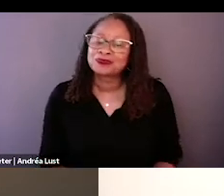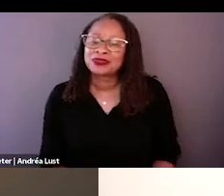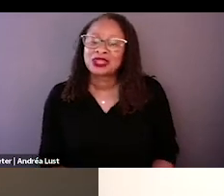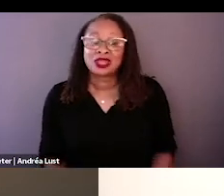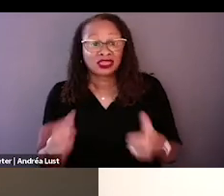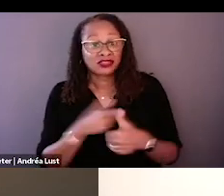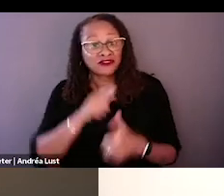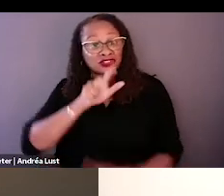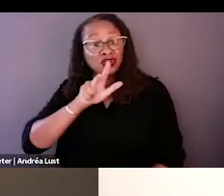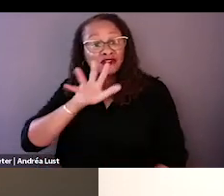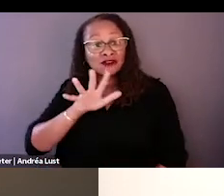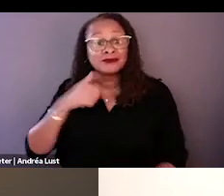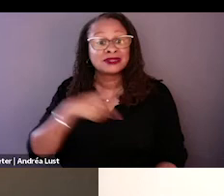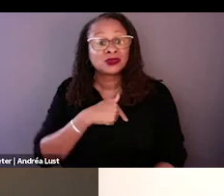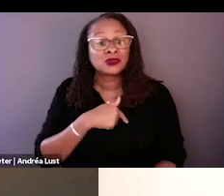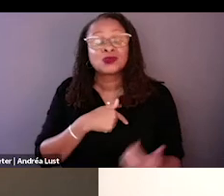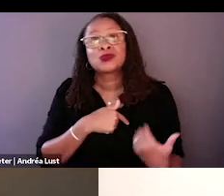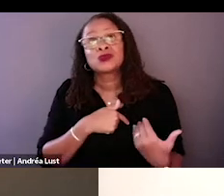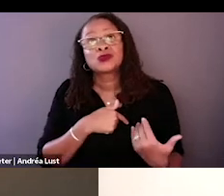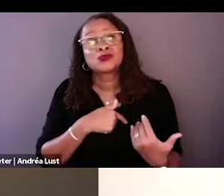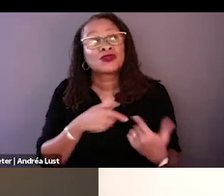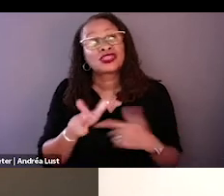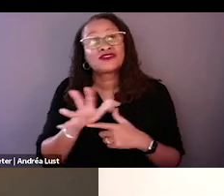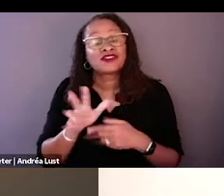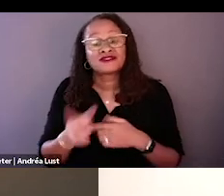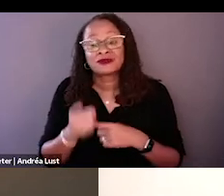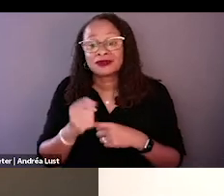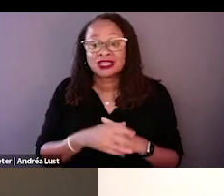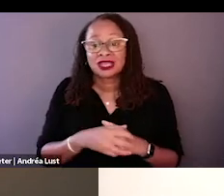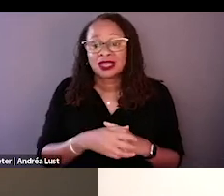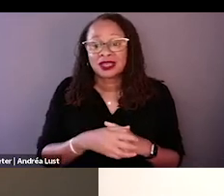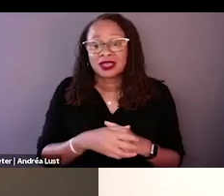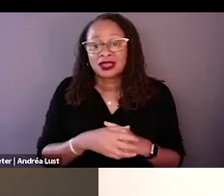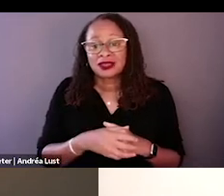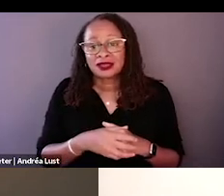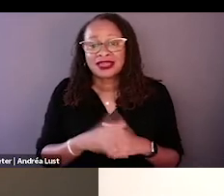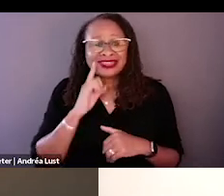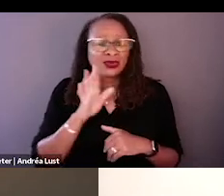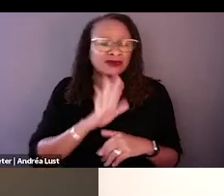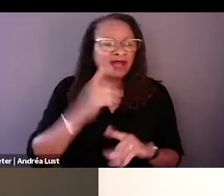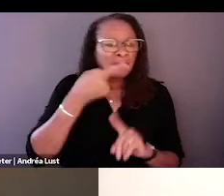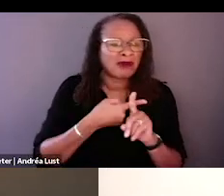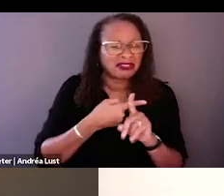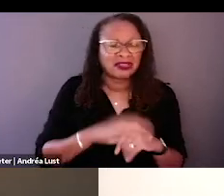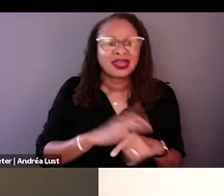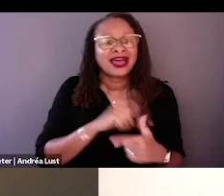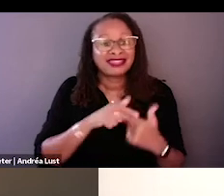The research, in the end, didn't yield anything precisely because so many things are unknown,